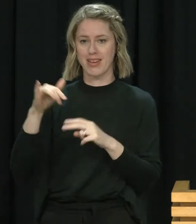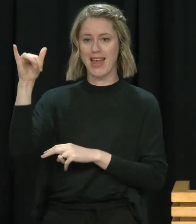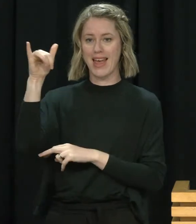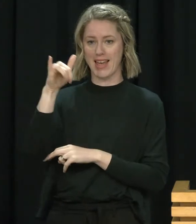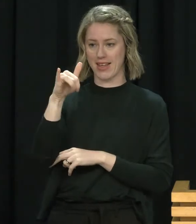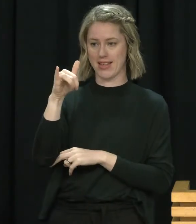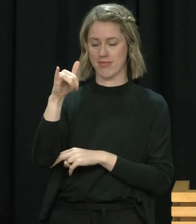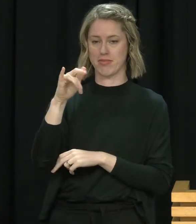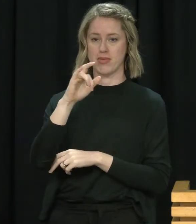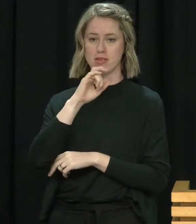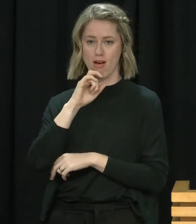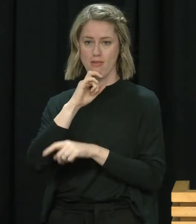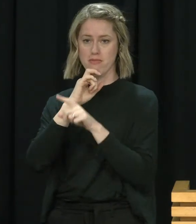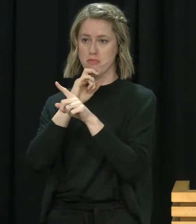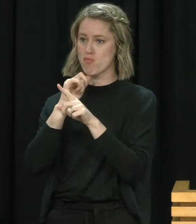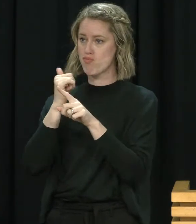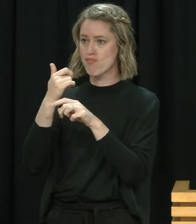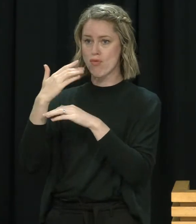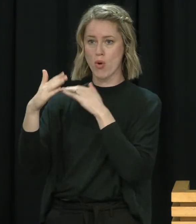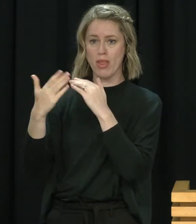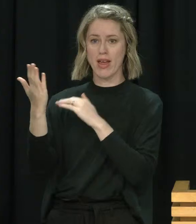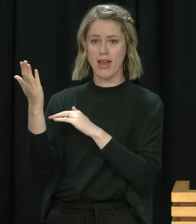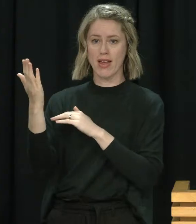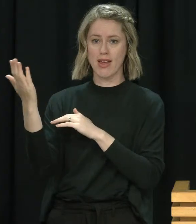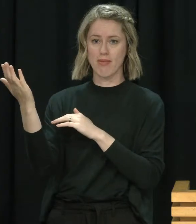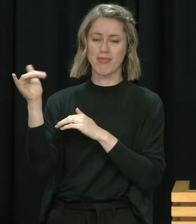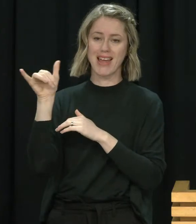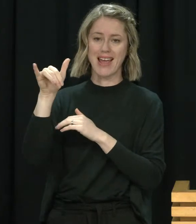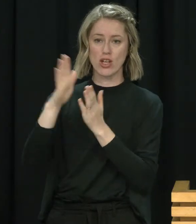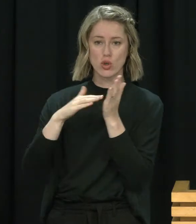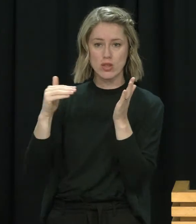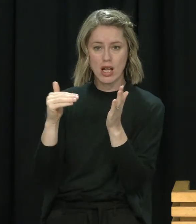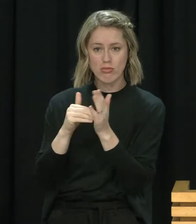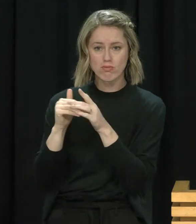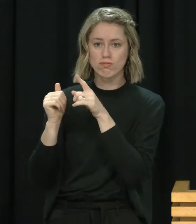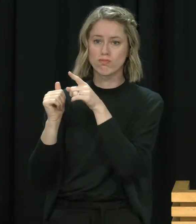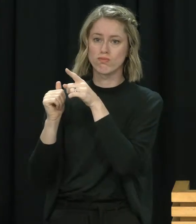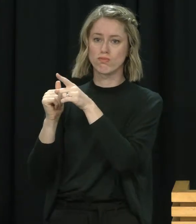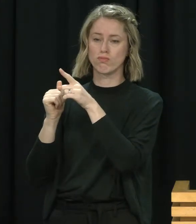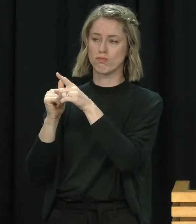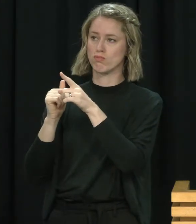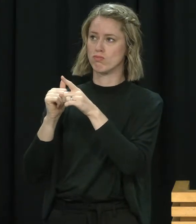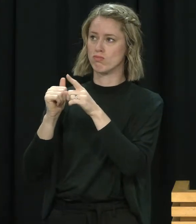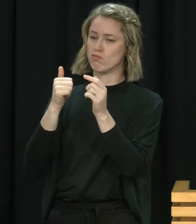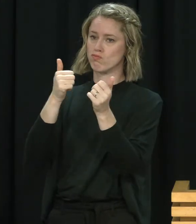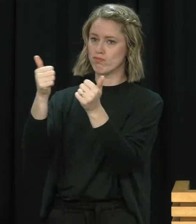you're right, that is not where the weakness is. In terms of the aircrews, very